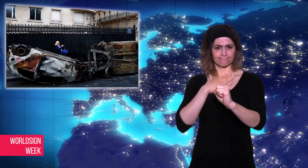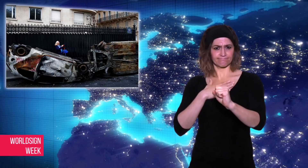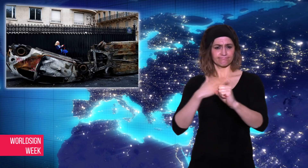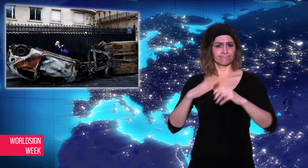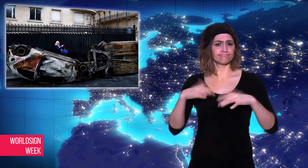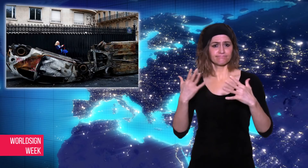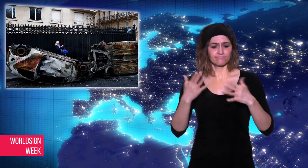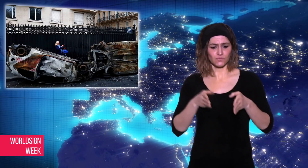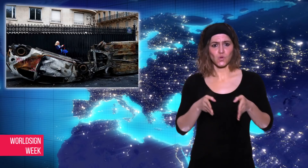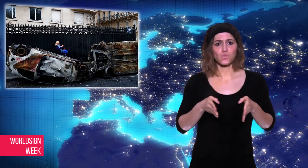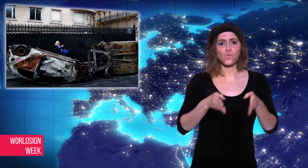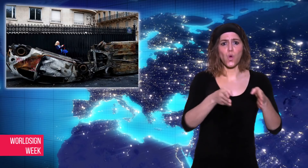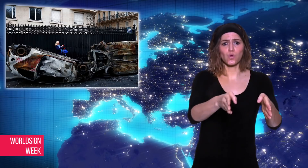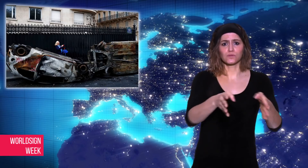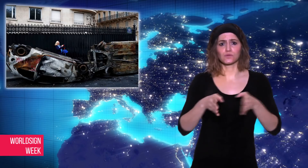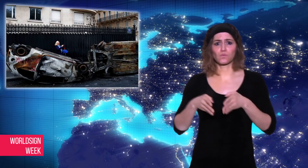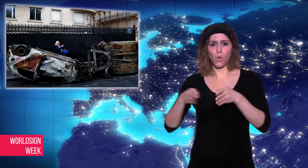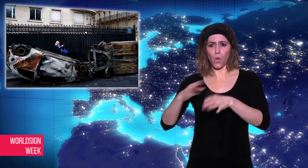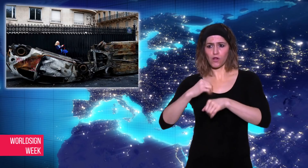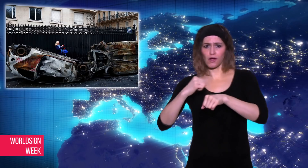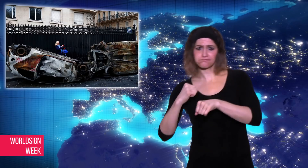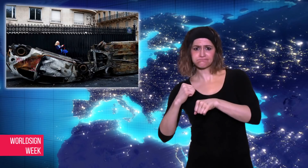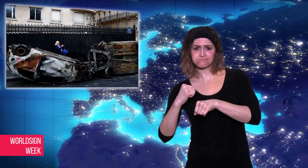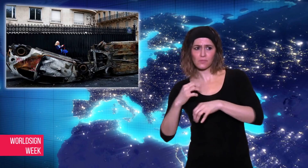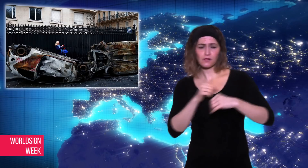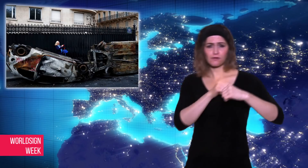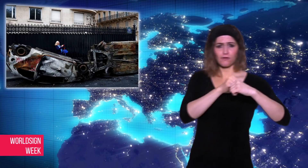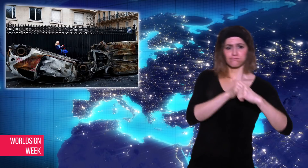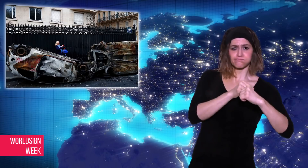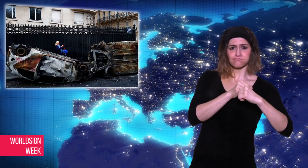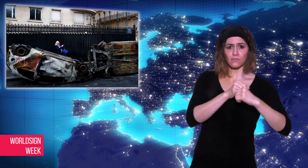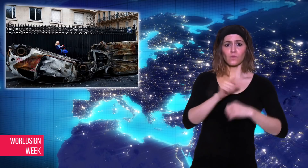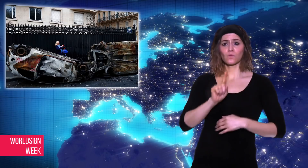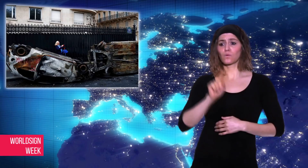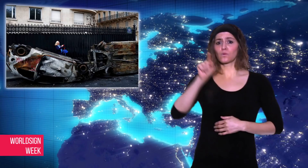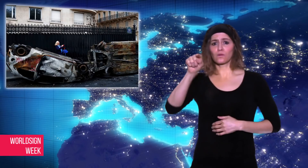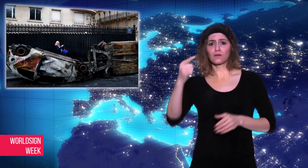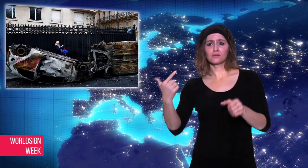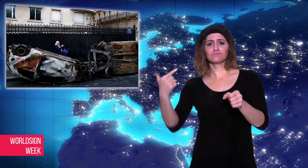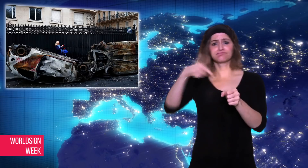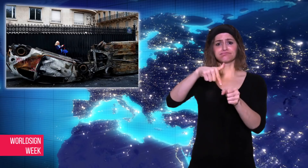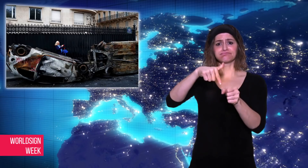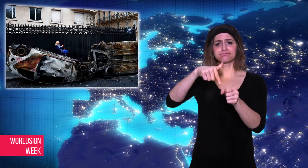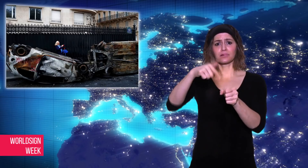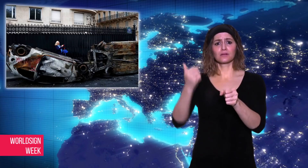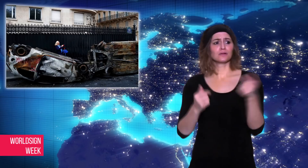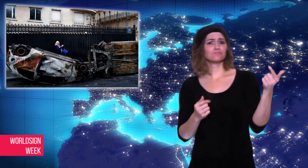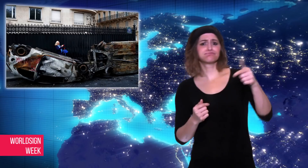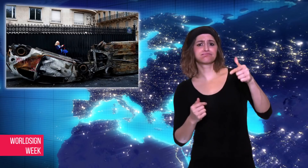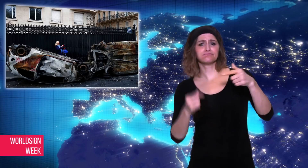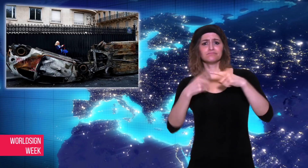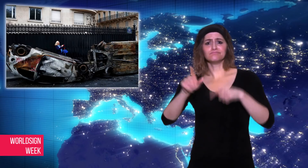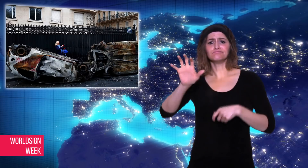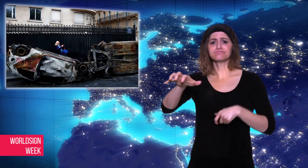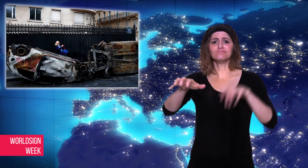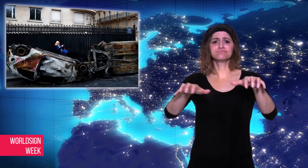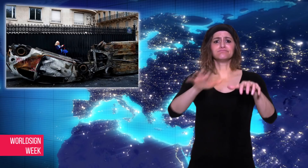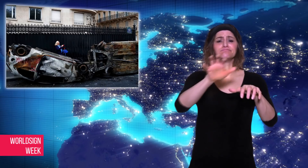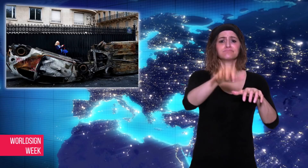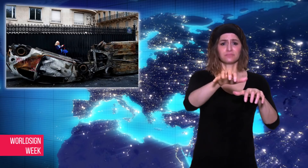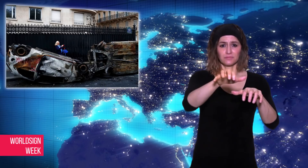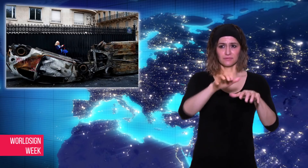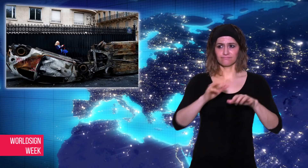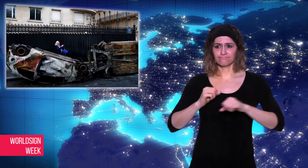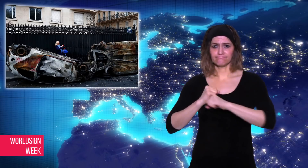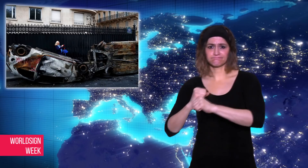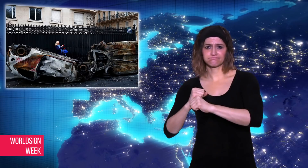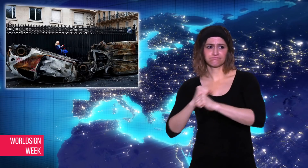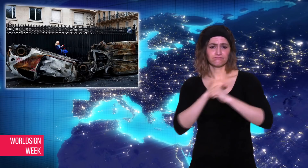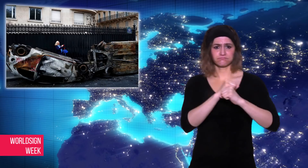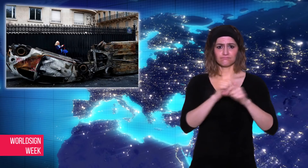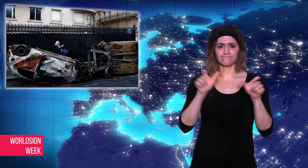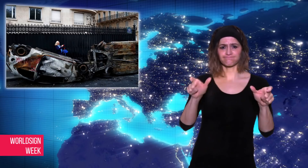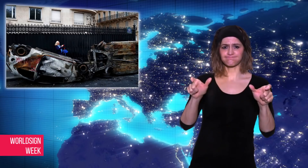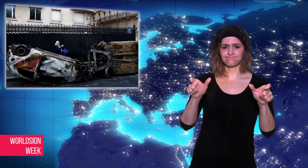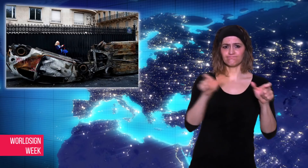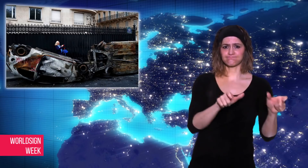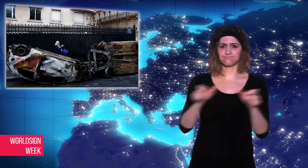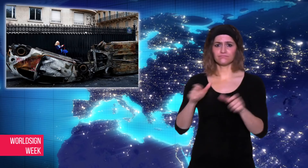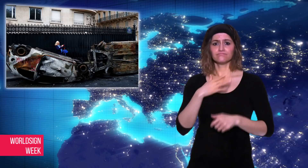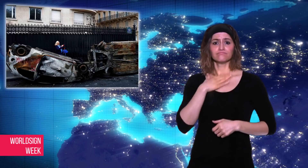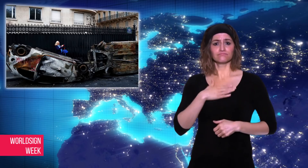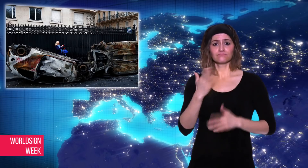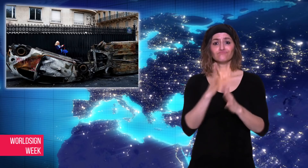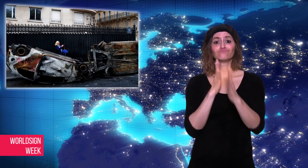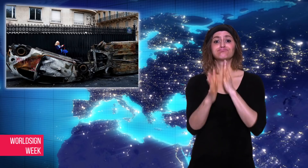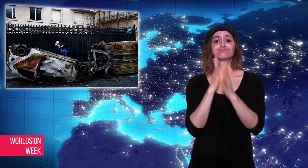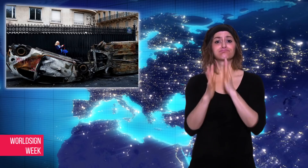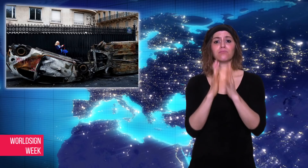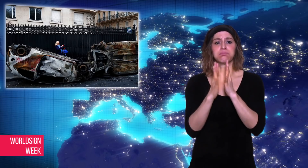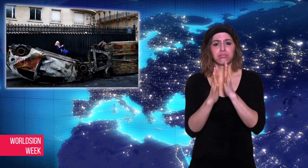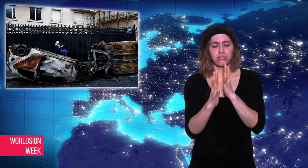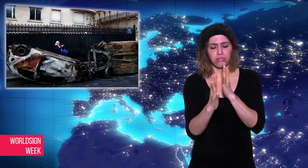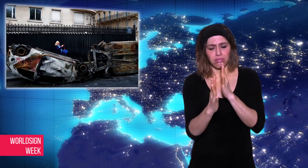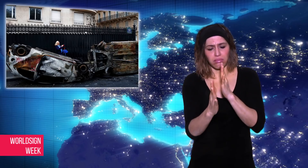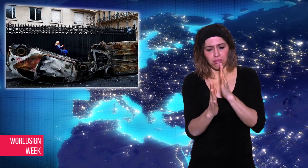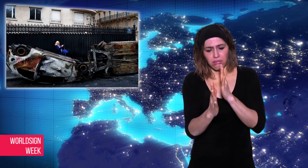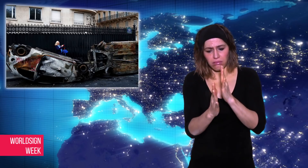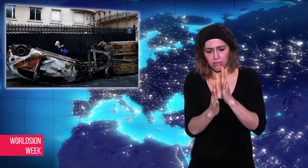on roads and at fuel depots to slow down traffic.